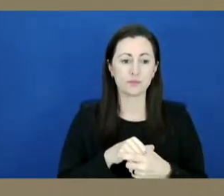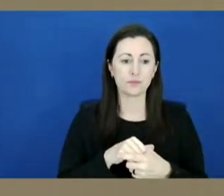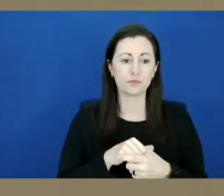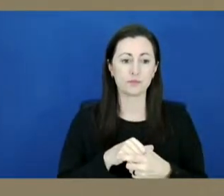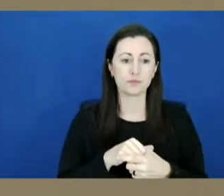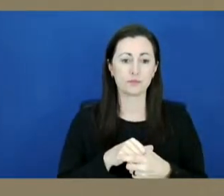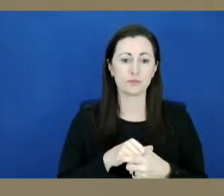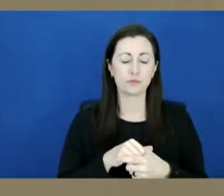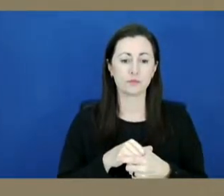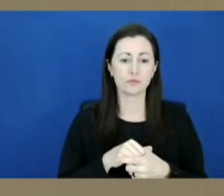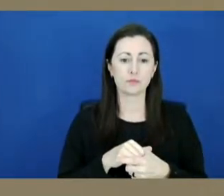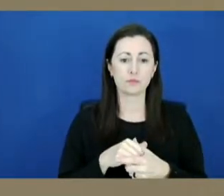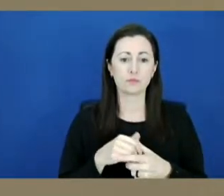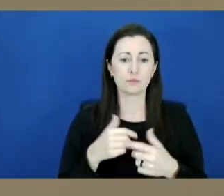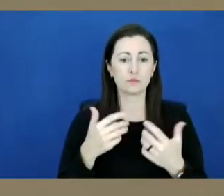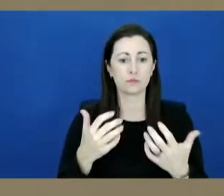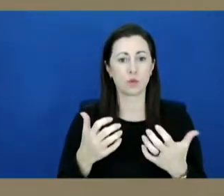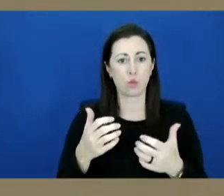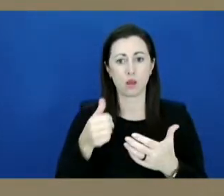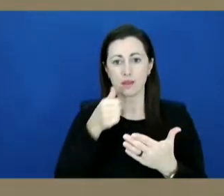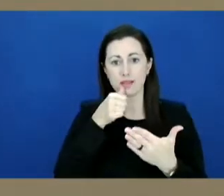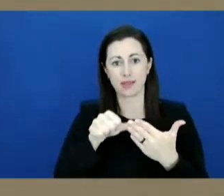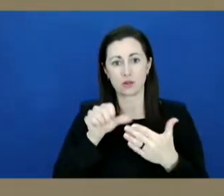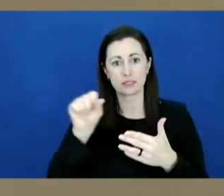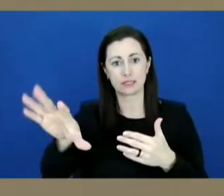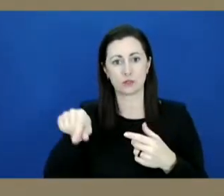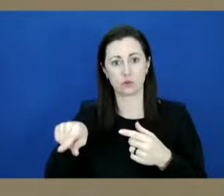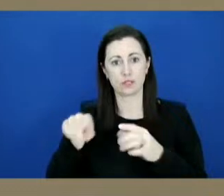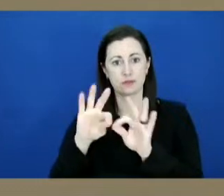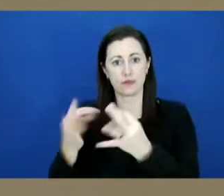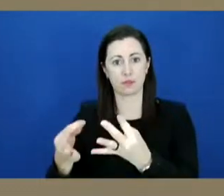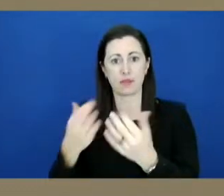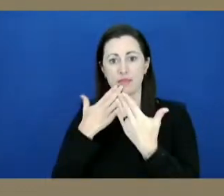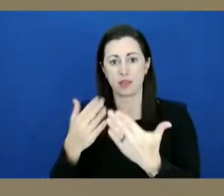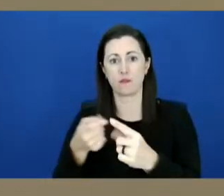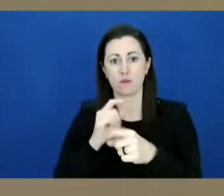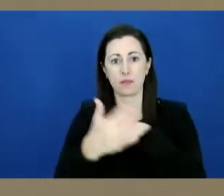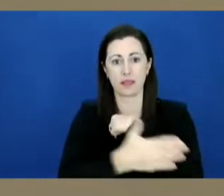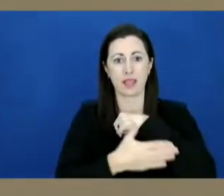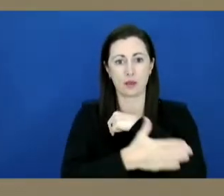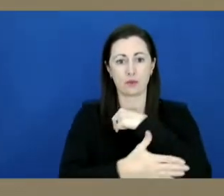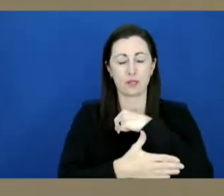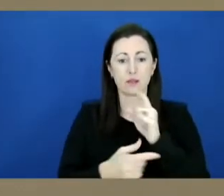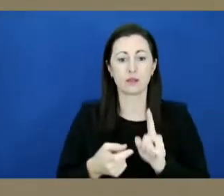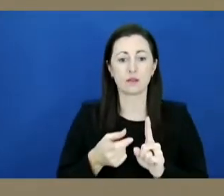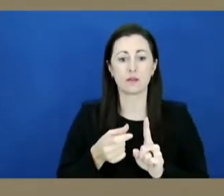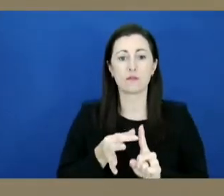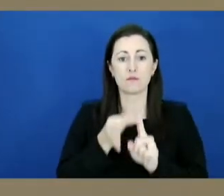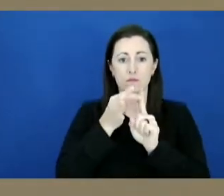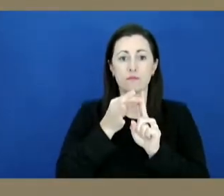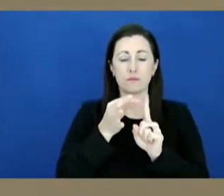PUBLIC AS RELATES TO SENIOR CITIZENS FACILITIES.